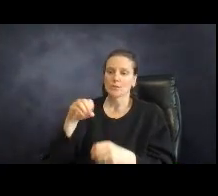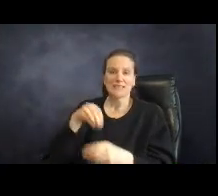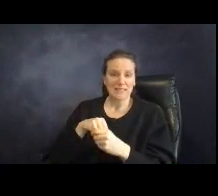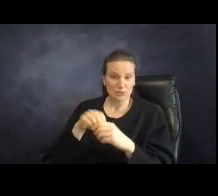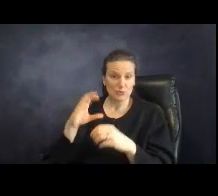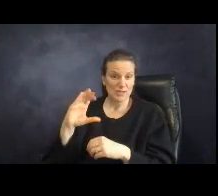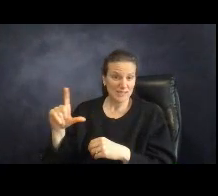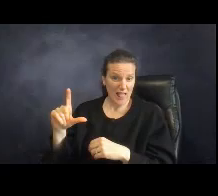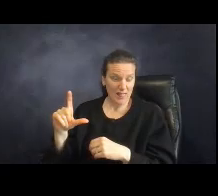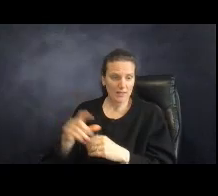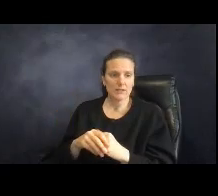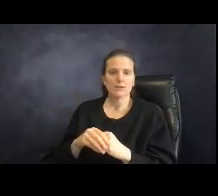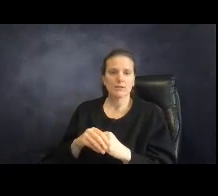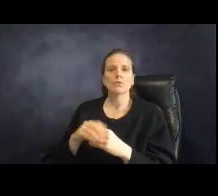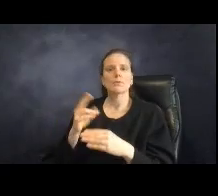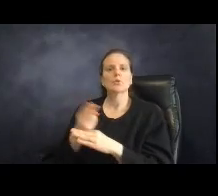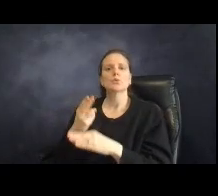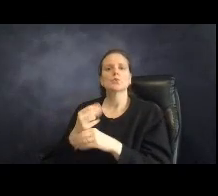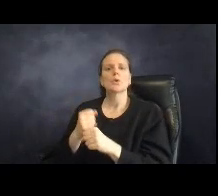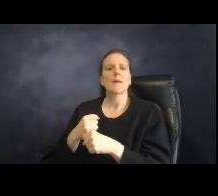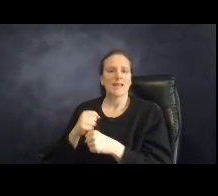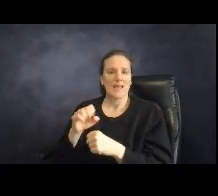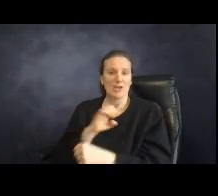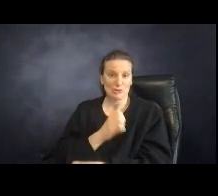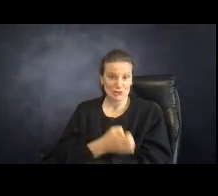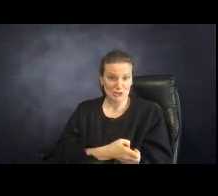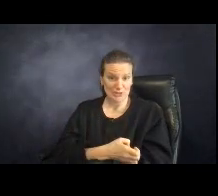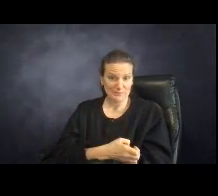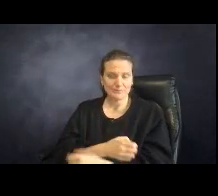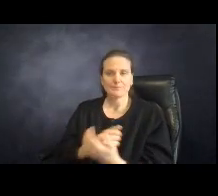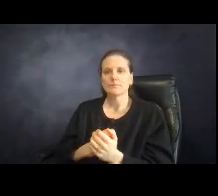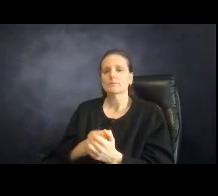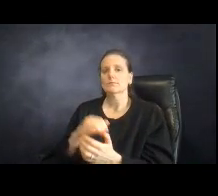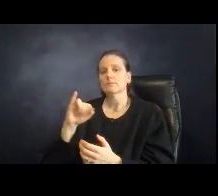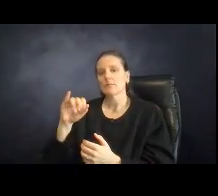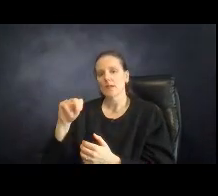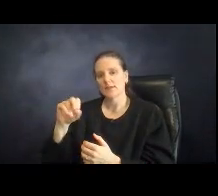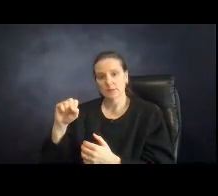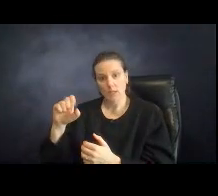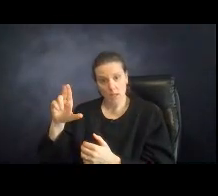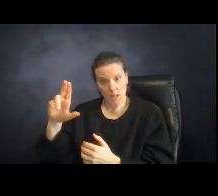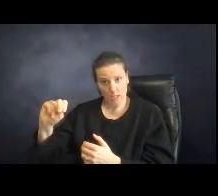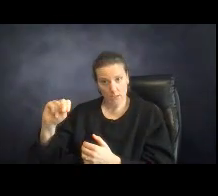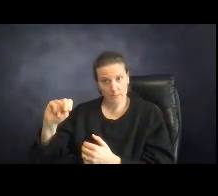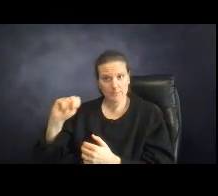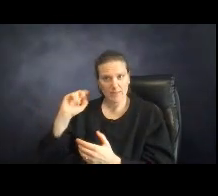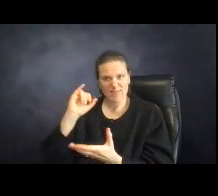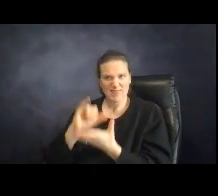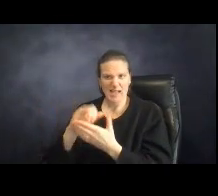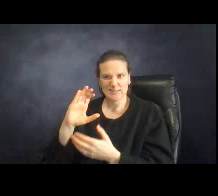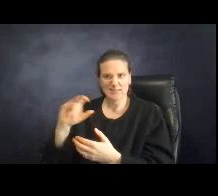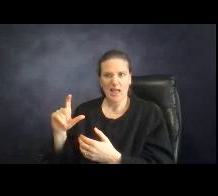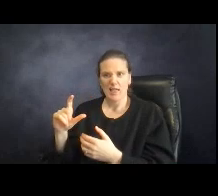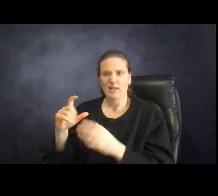to be used to make energy. So insulin, if you imagine like, here's your cell, the cell is like the garage, okay?